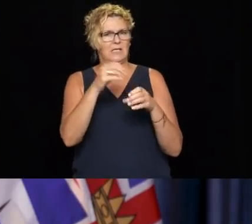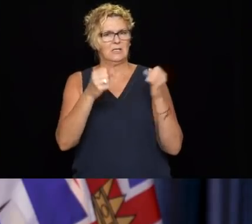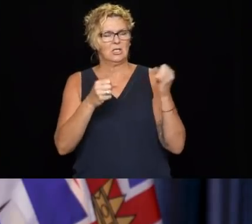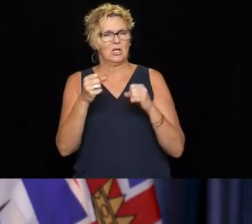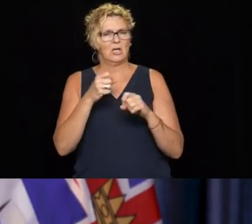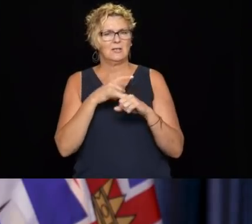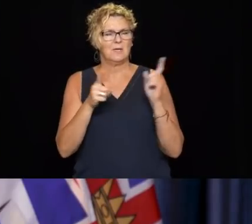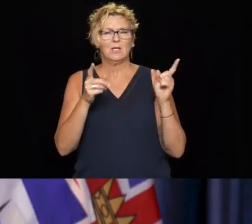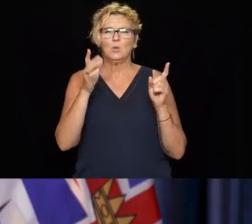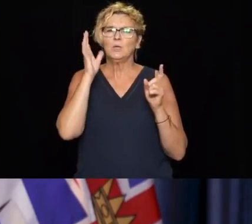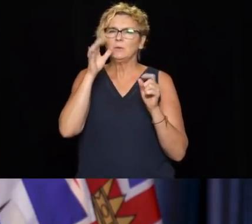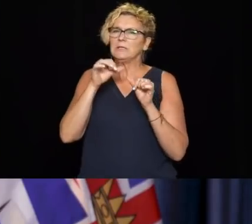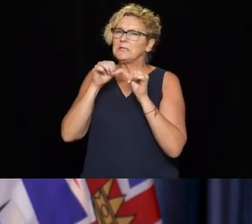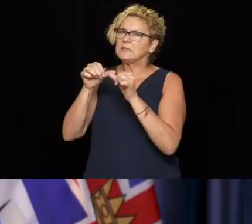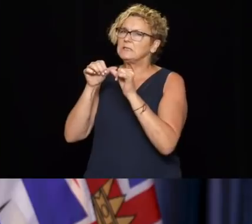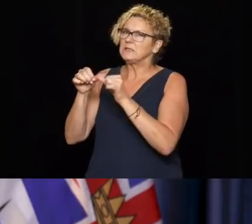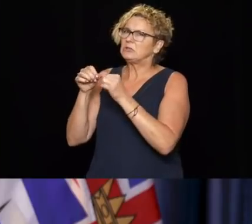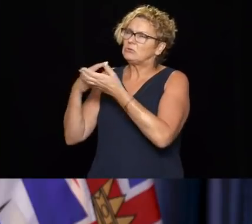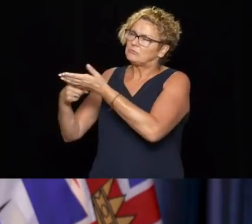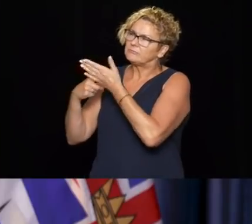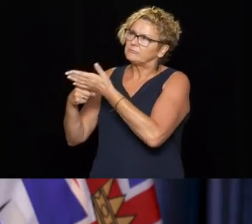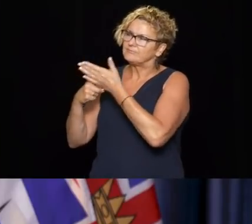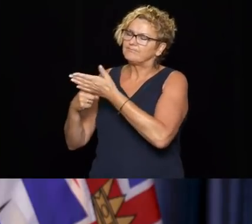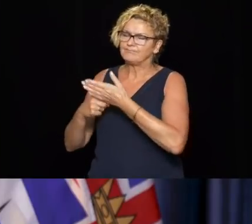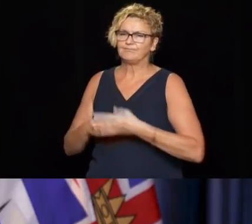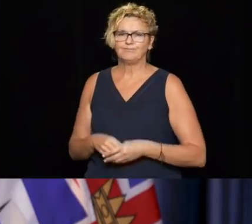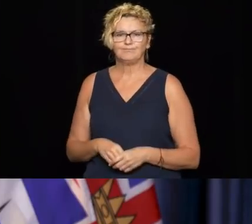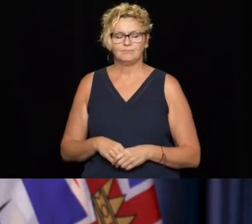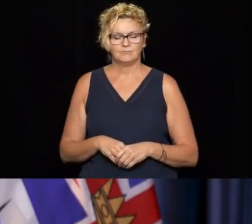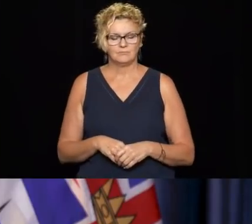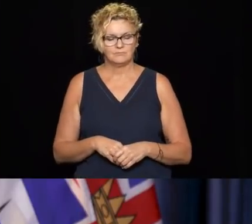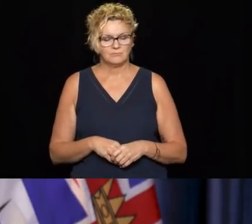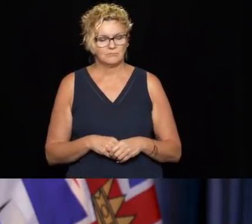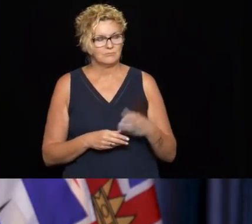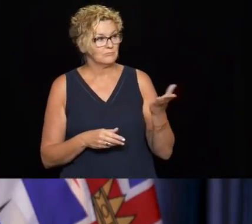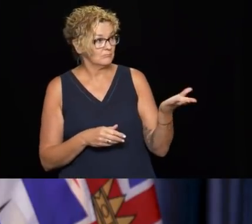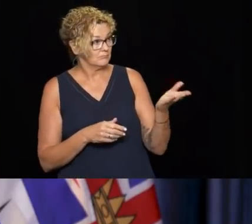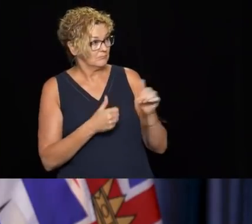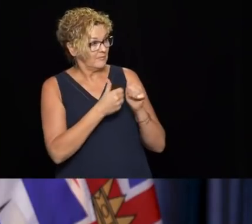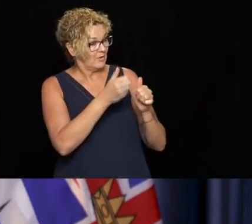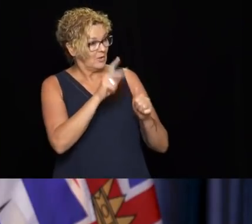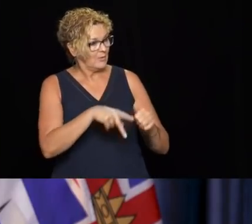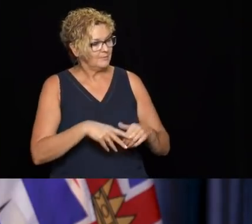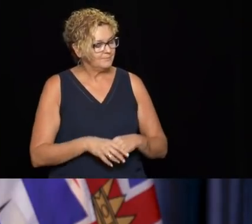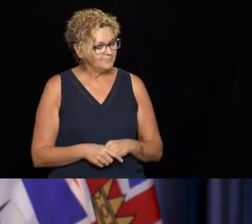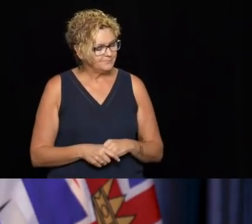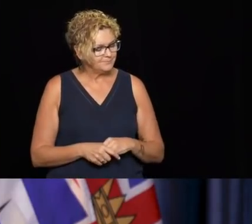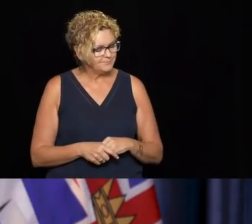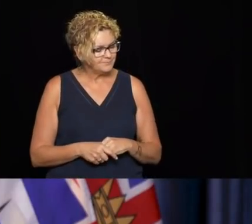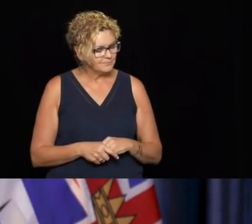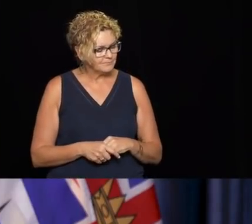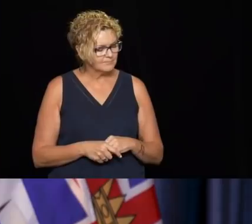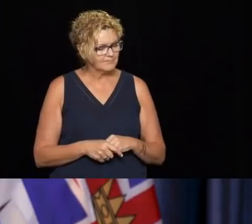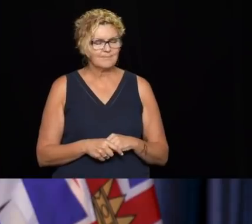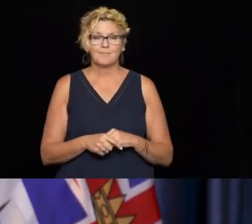this is an unwelcome intrusion by the federal government this time and we are going to pursue it aggressively. Our next question. Thank you.